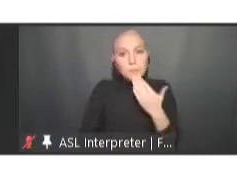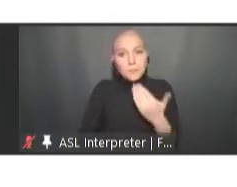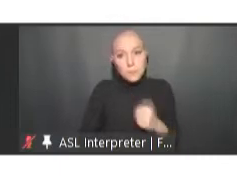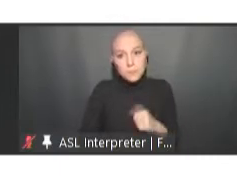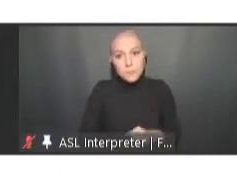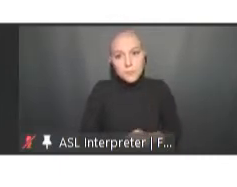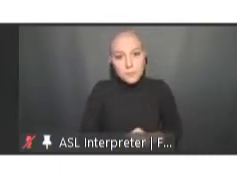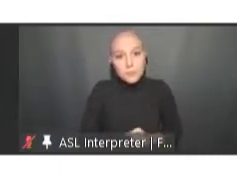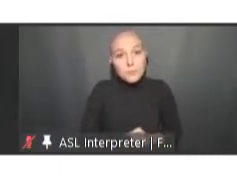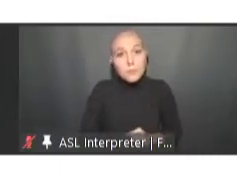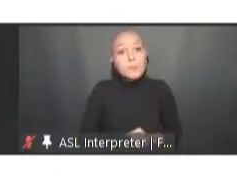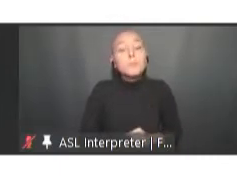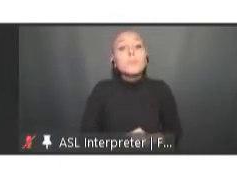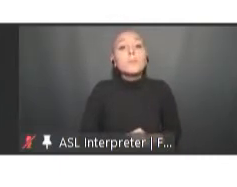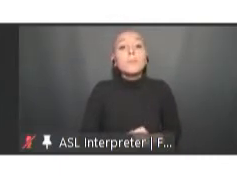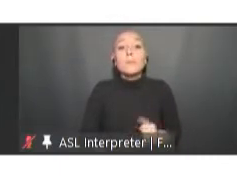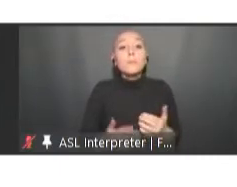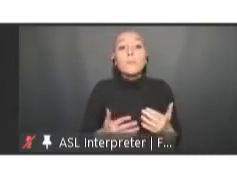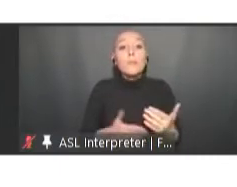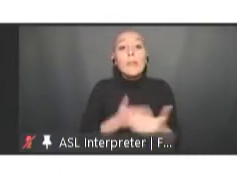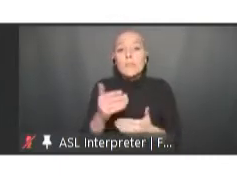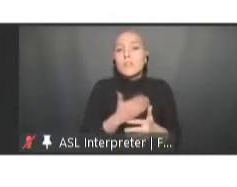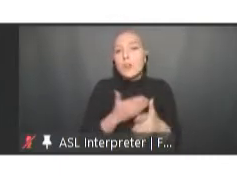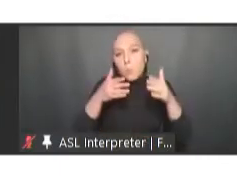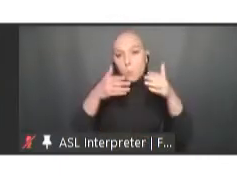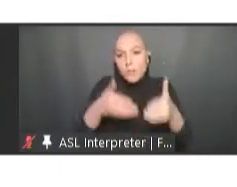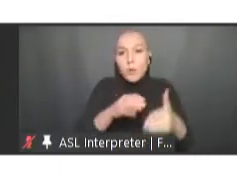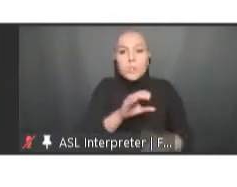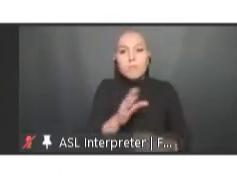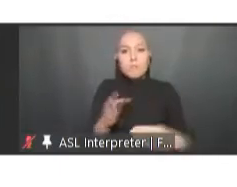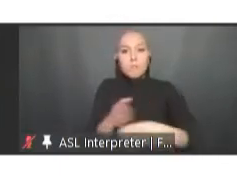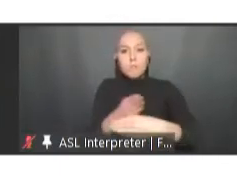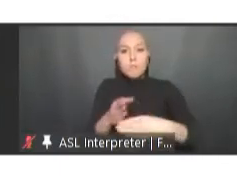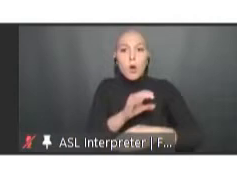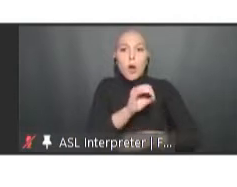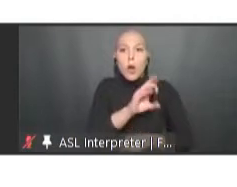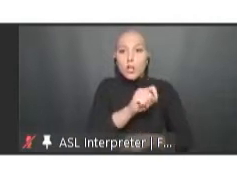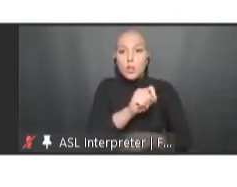Next, we focused on the October to November period when boosters were provided, and Delta